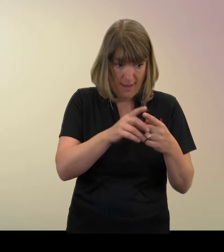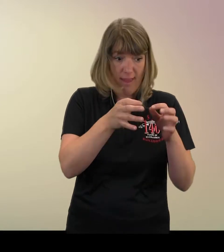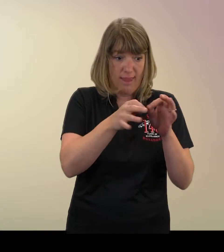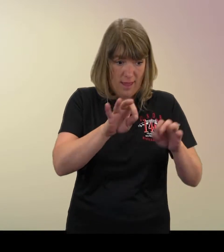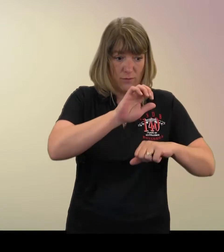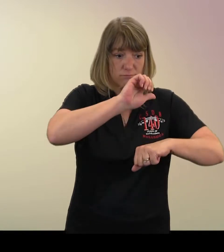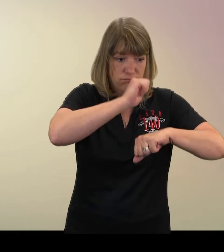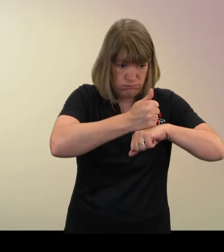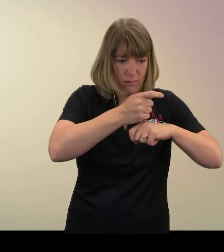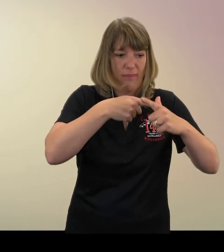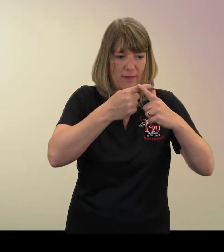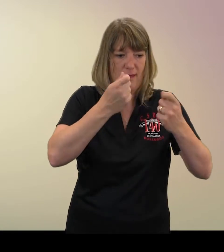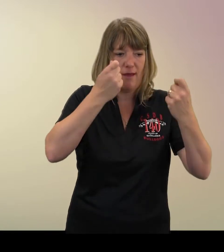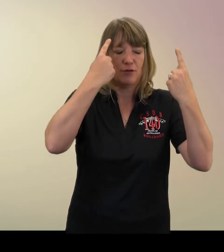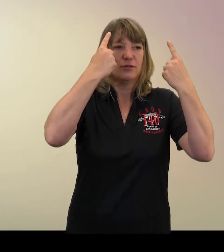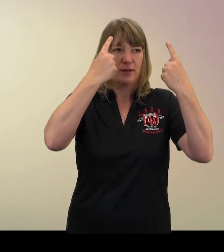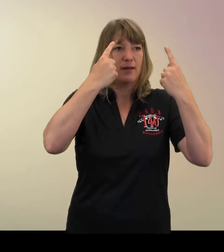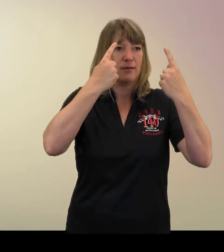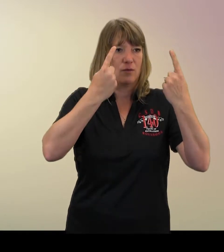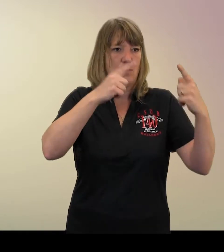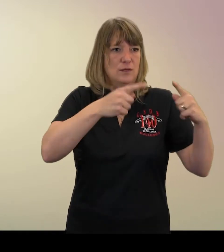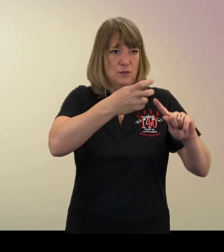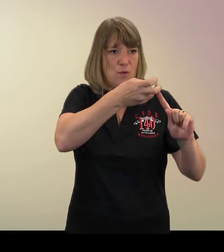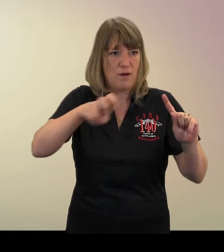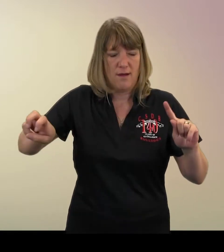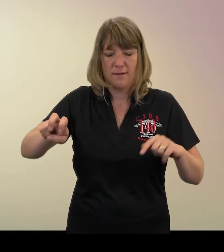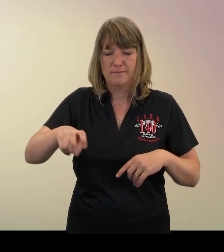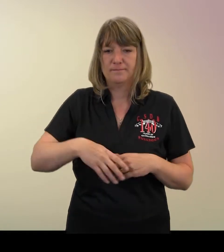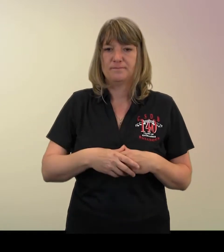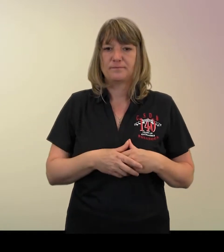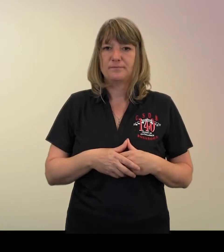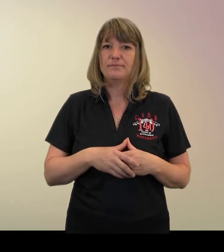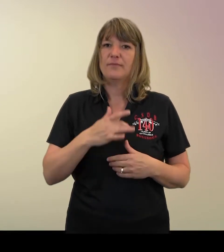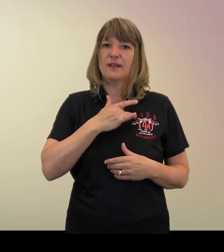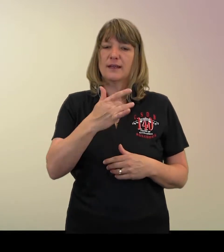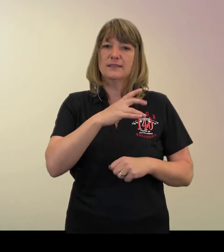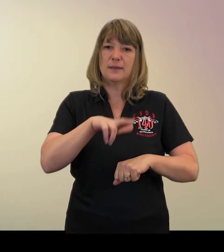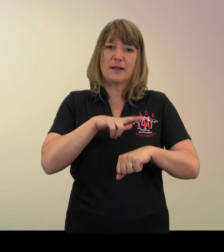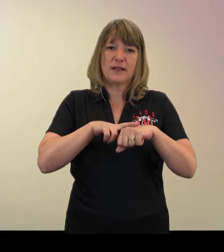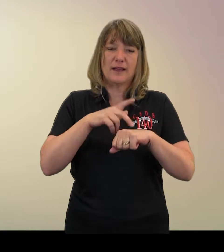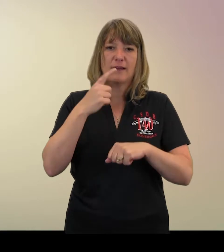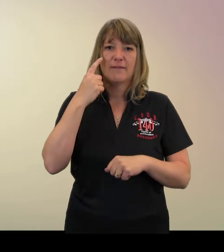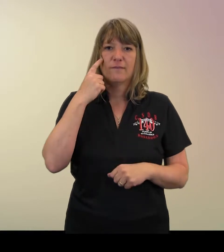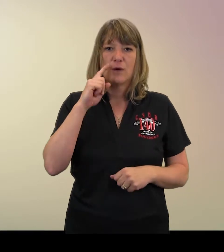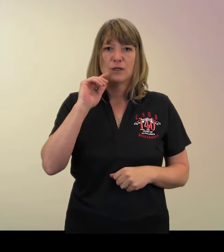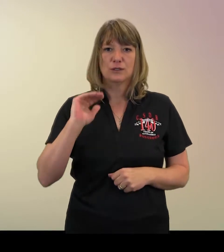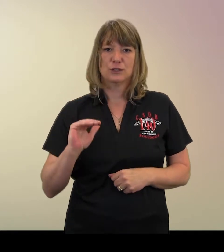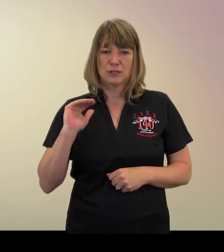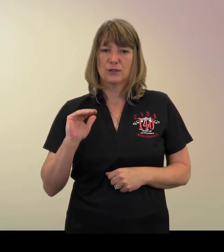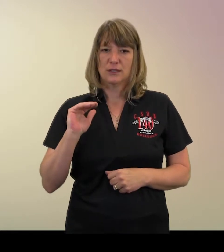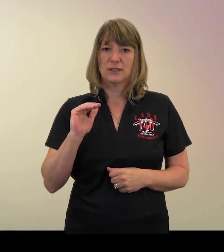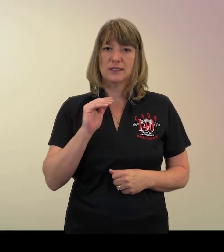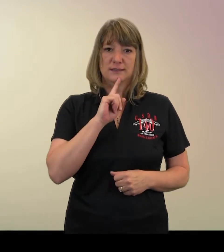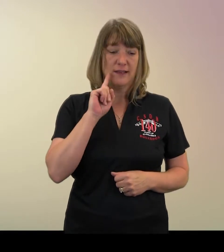to understand what is happening in their environment. Typically for children, who are just deaf and